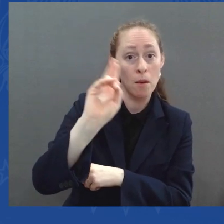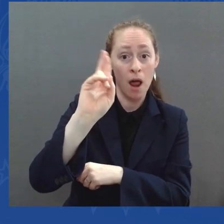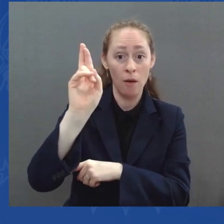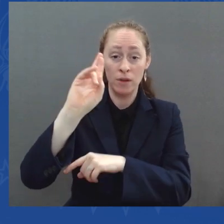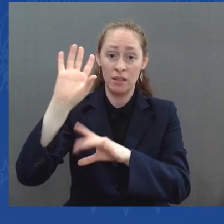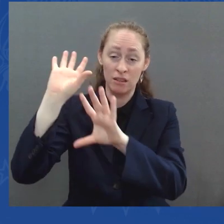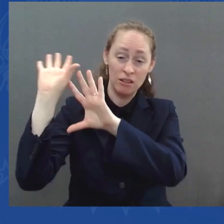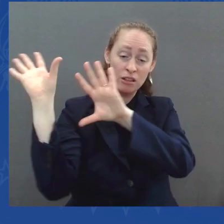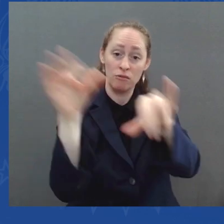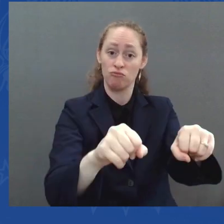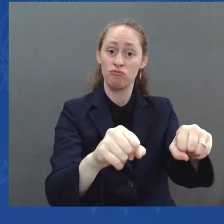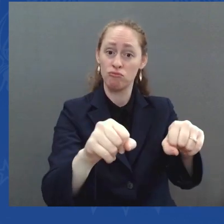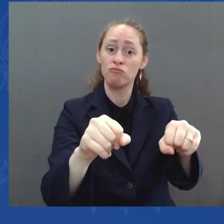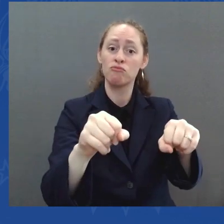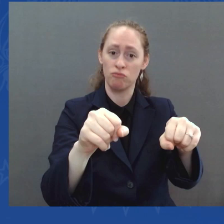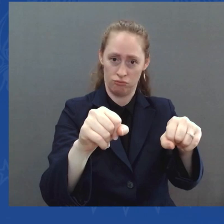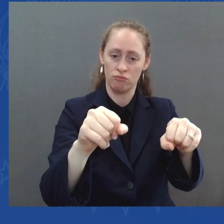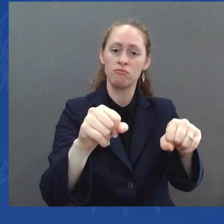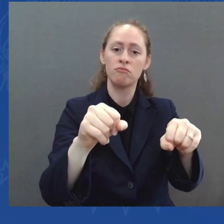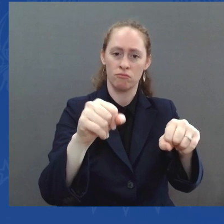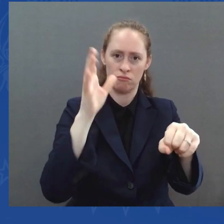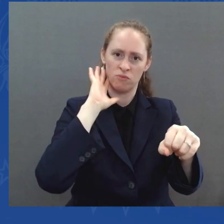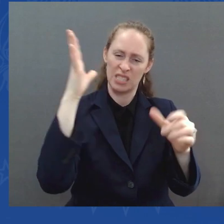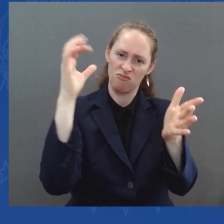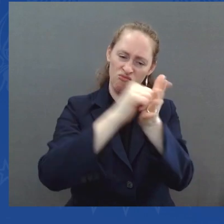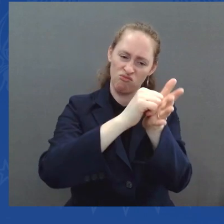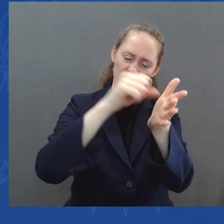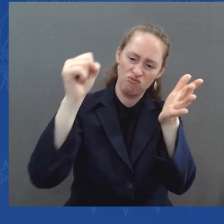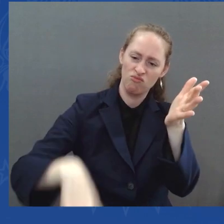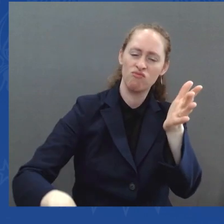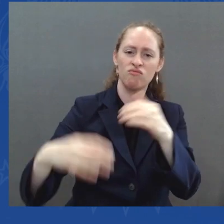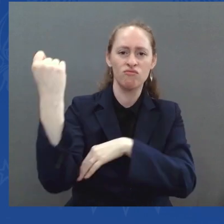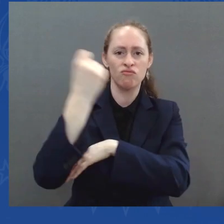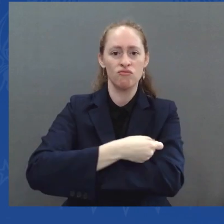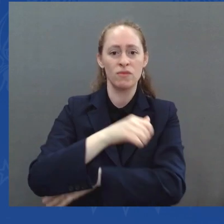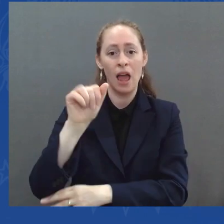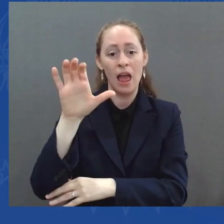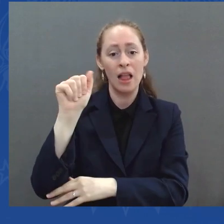Again, try. Today, 12 years later,